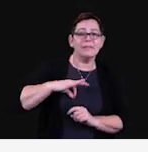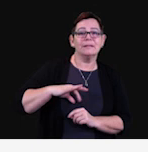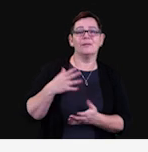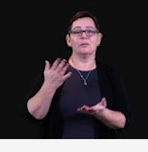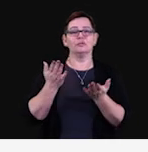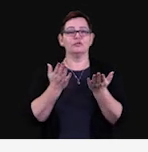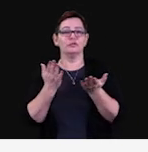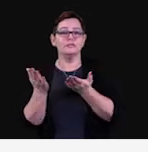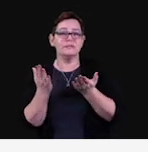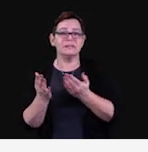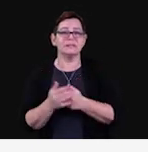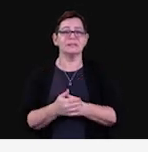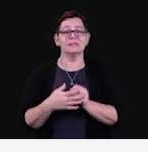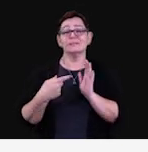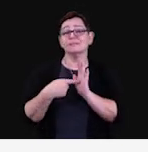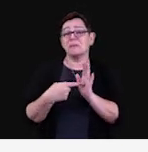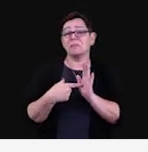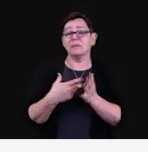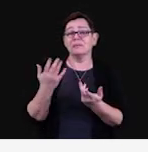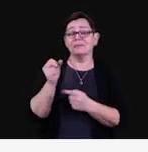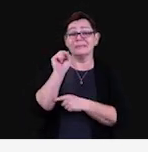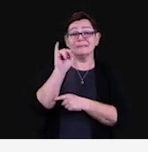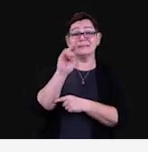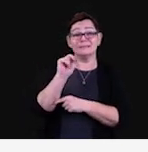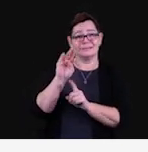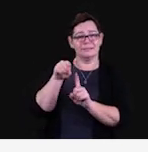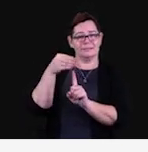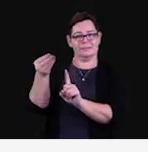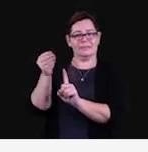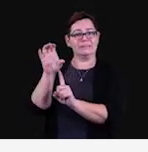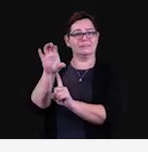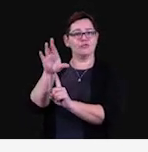Here, your SIN will help identify you in the CRA’s system.